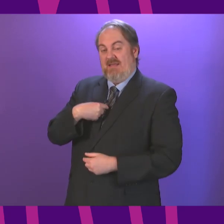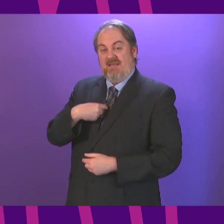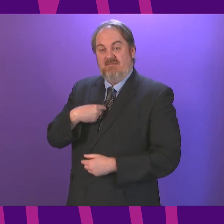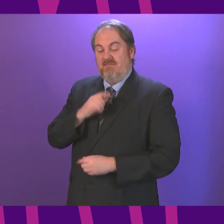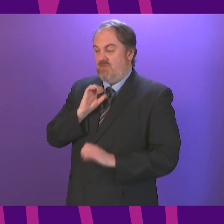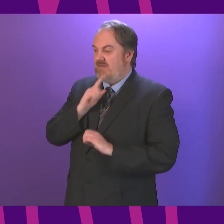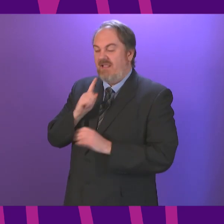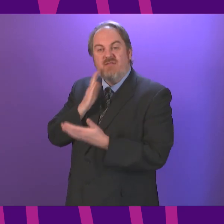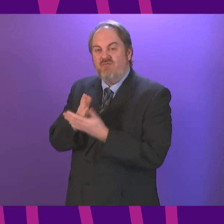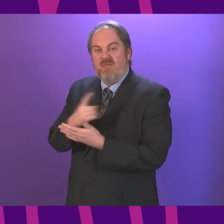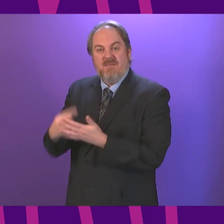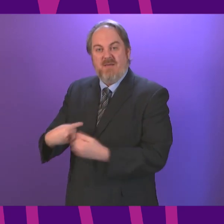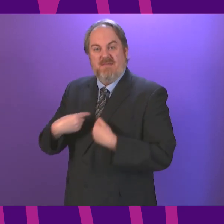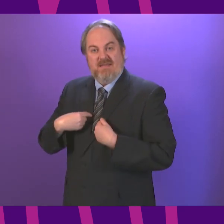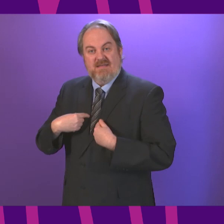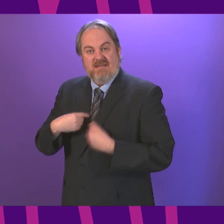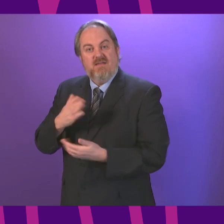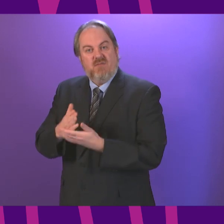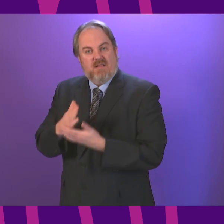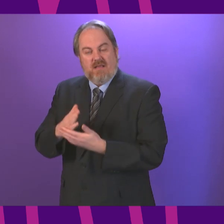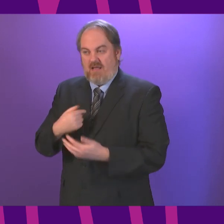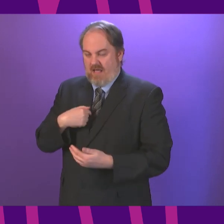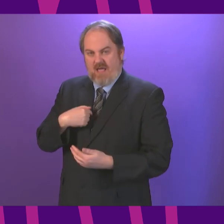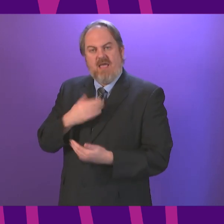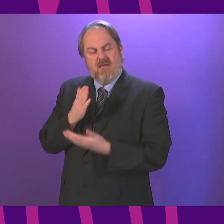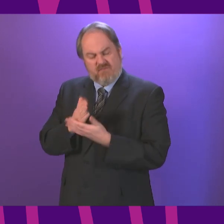and have been, asked of me, and I have shown plenty of contrition where that